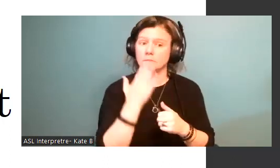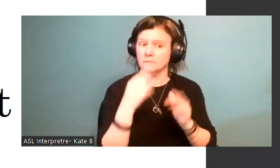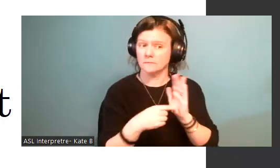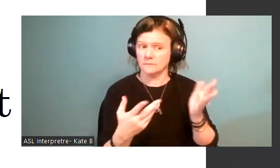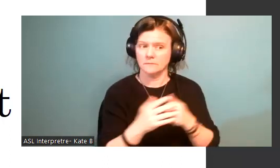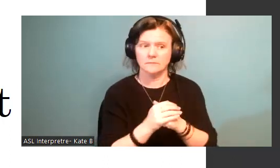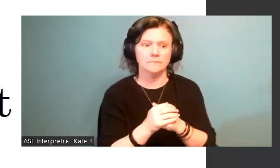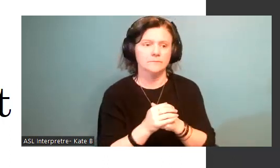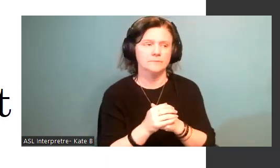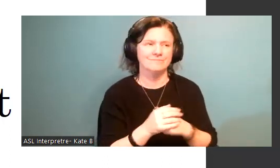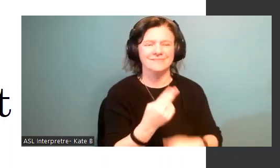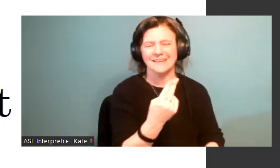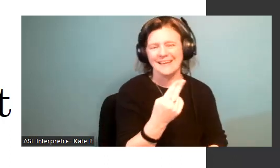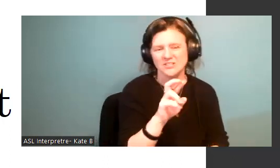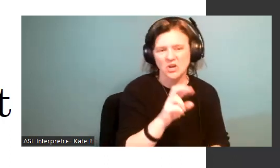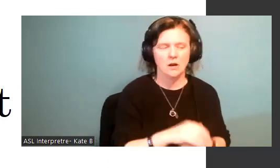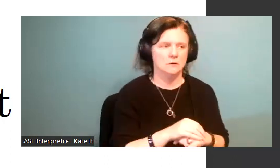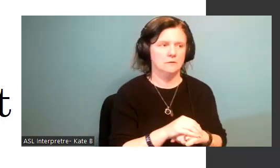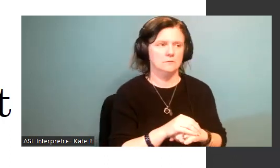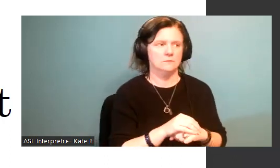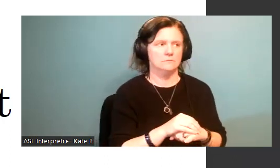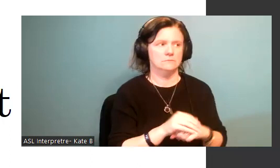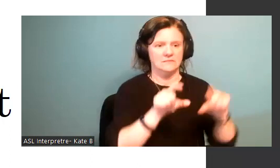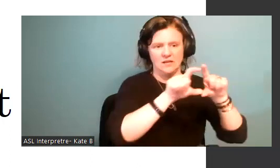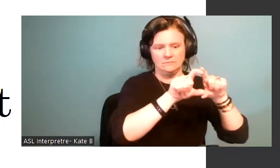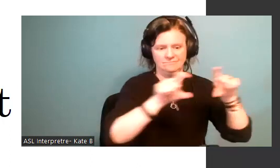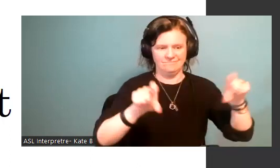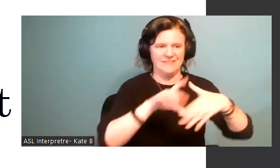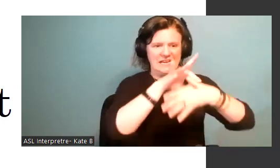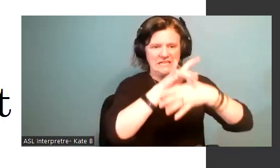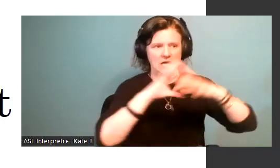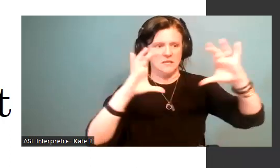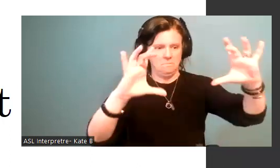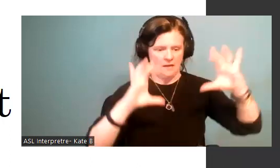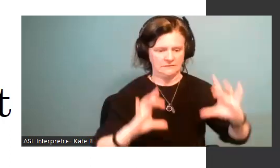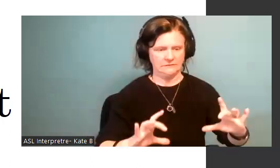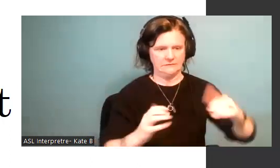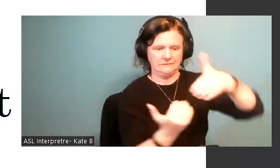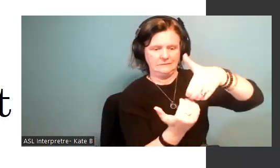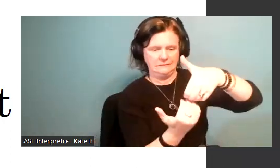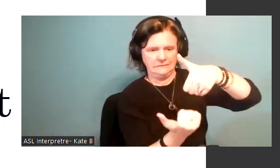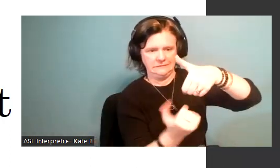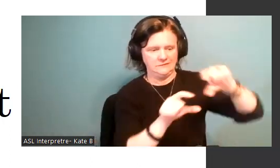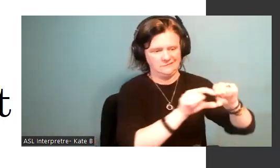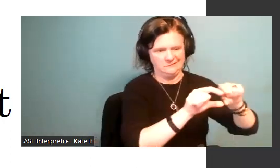button then ARIA needs to switch to false so the screen reader can get to the menu.